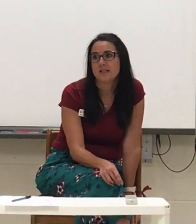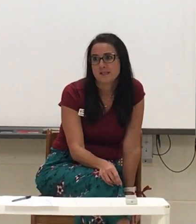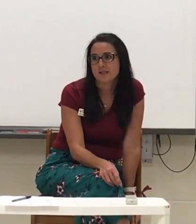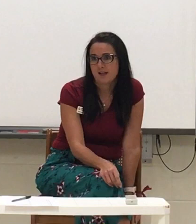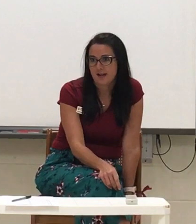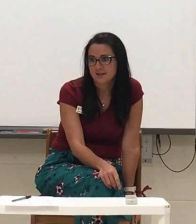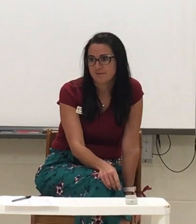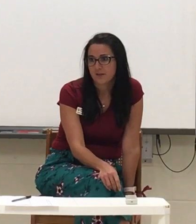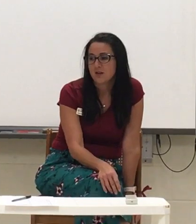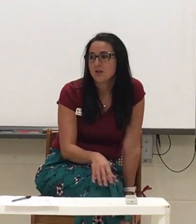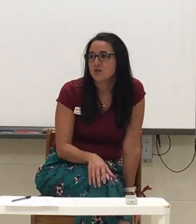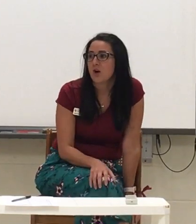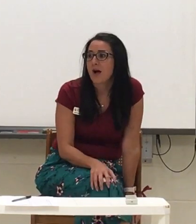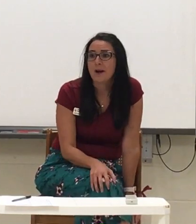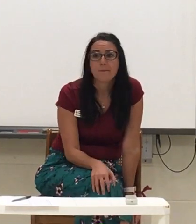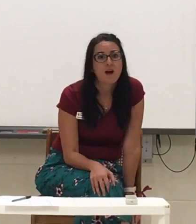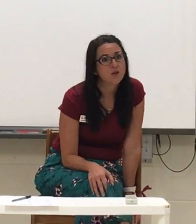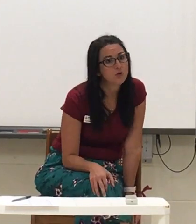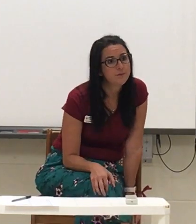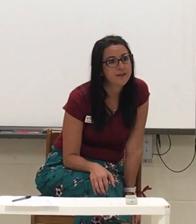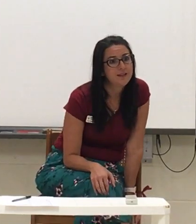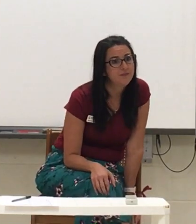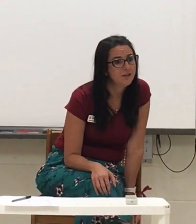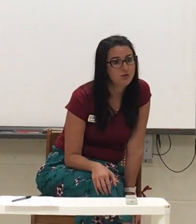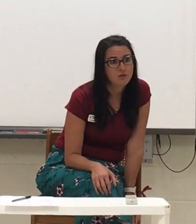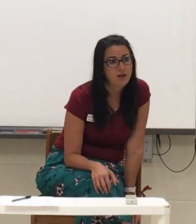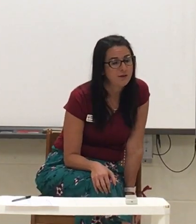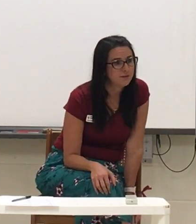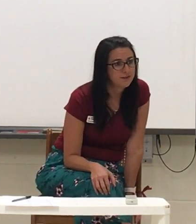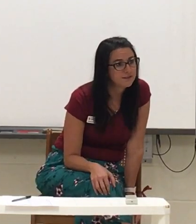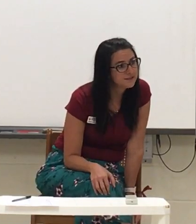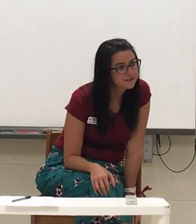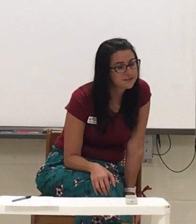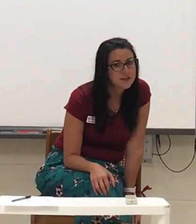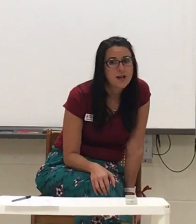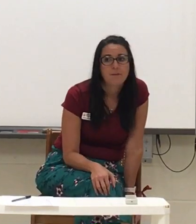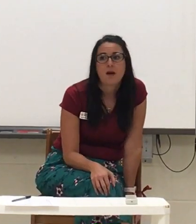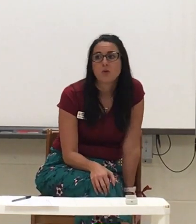this class so I'm not going to be keeping the vocabulary list I'm not